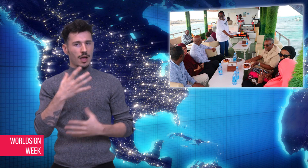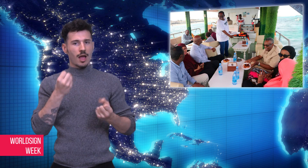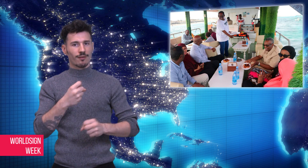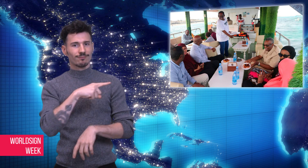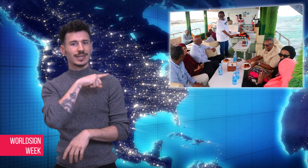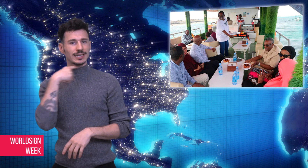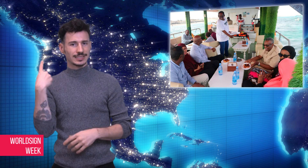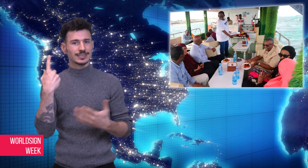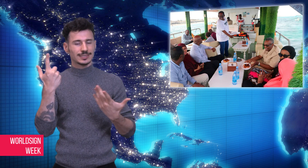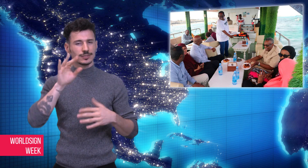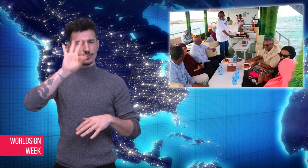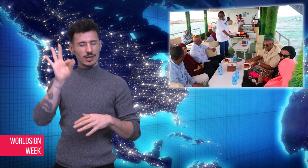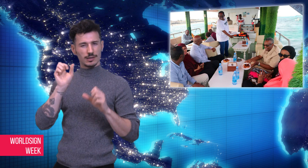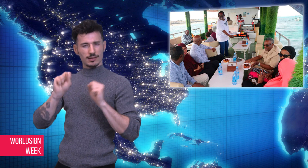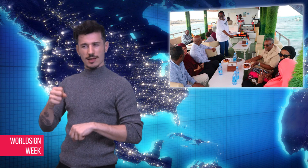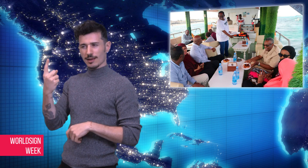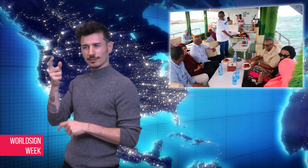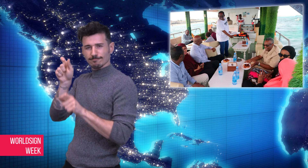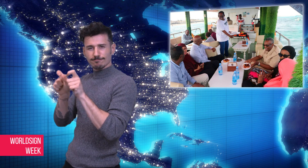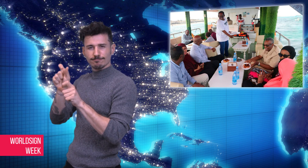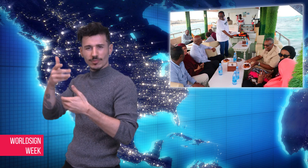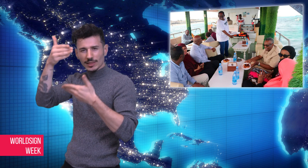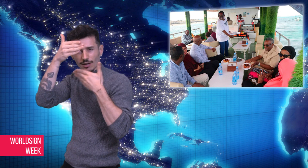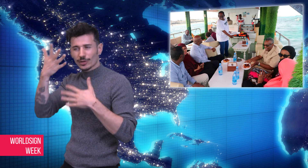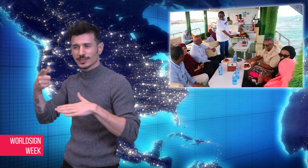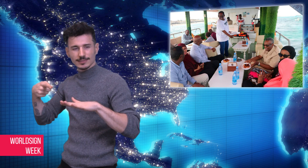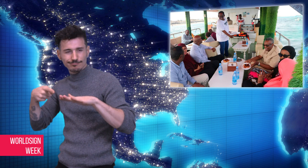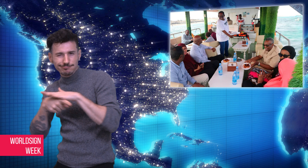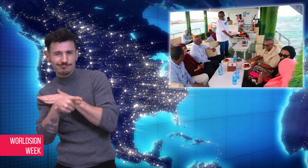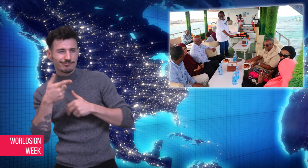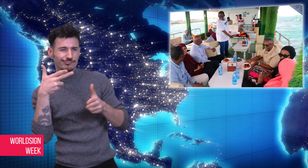checkpoints are installed to protect the beach area